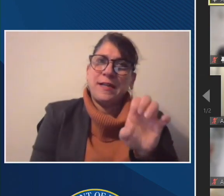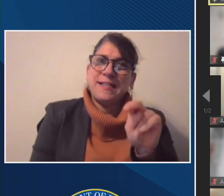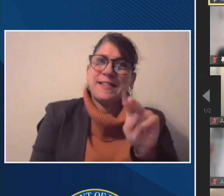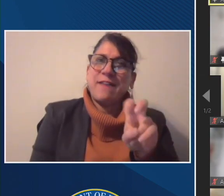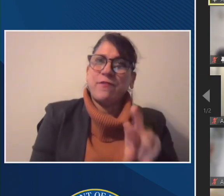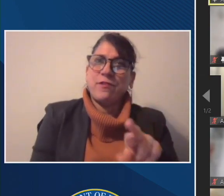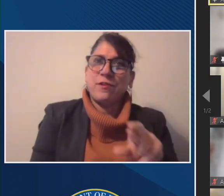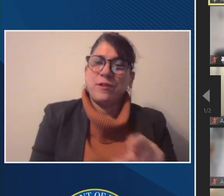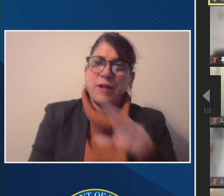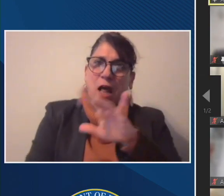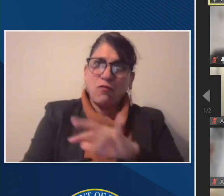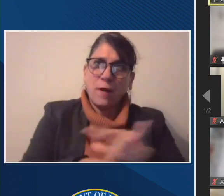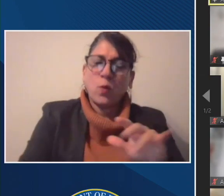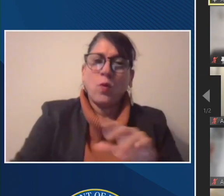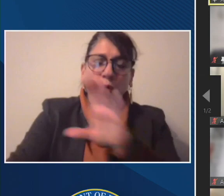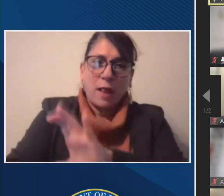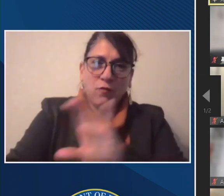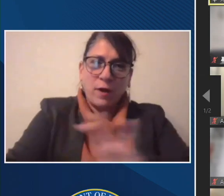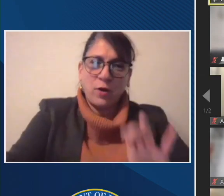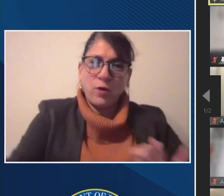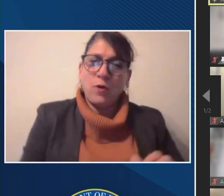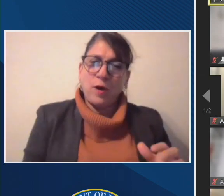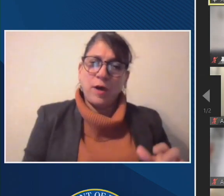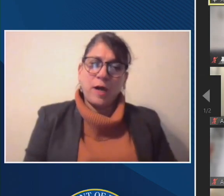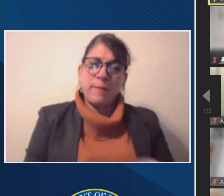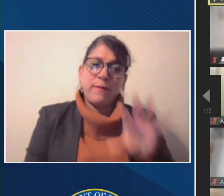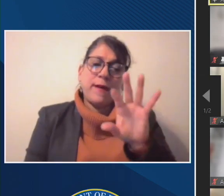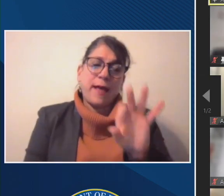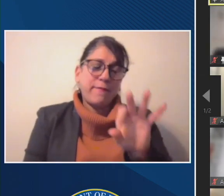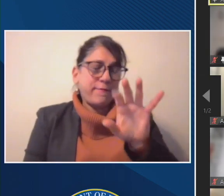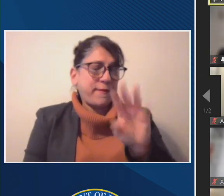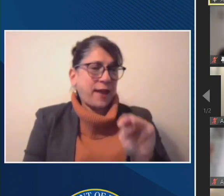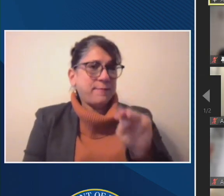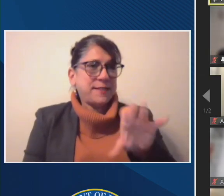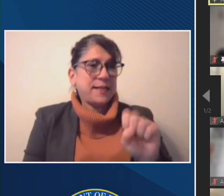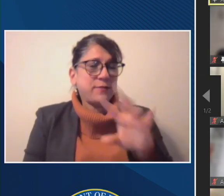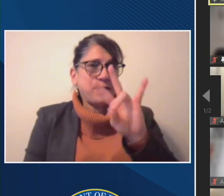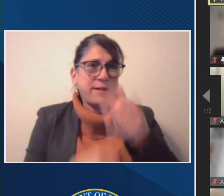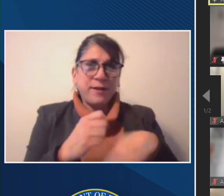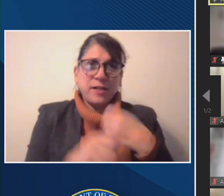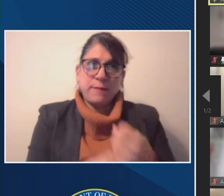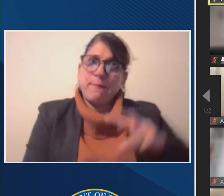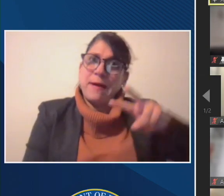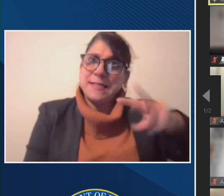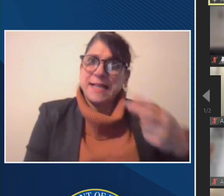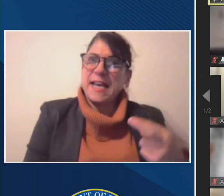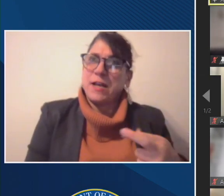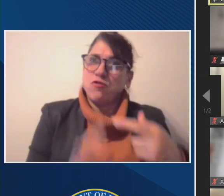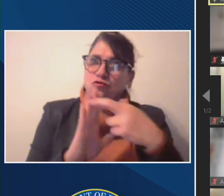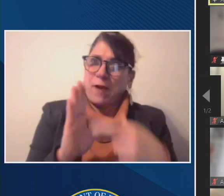years, and this is my second reg neg with the Department of Education. I'm looking forward to it. Thank you, Cindy.